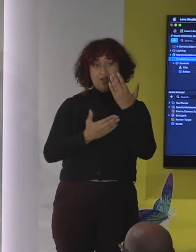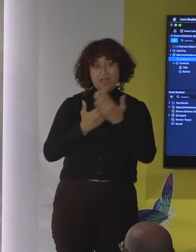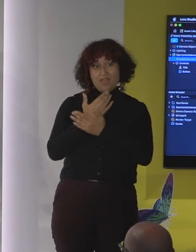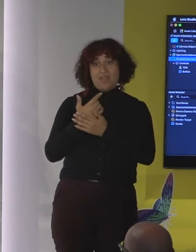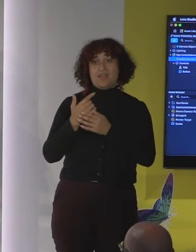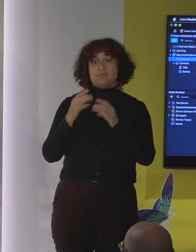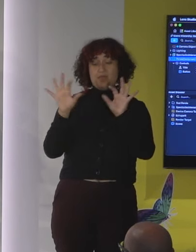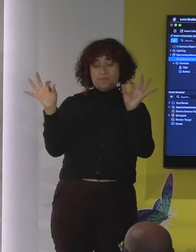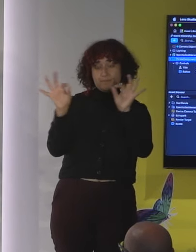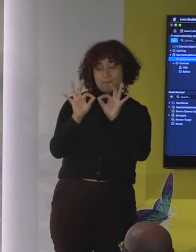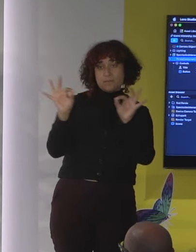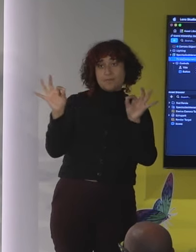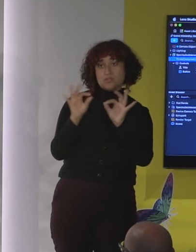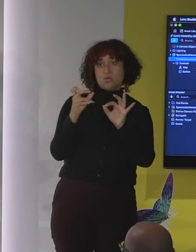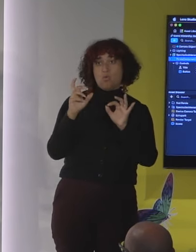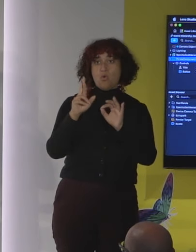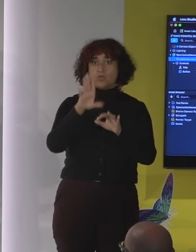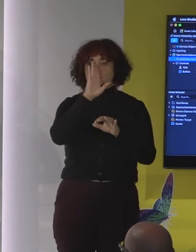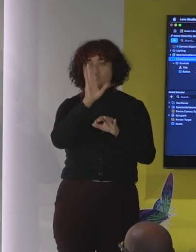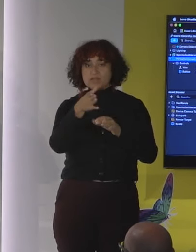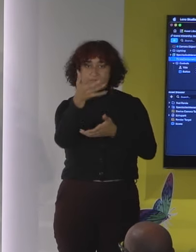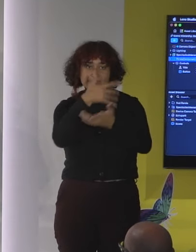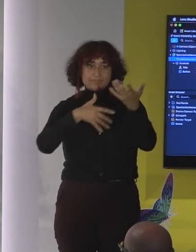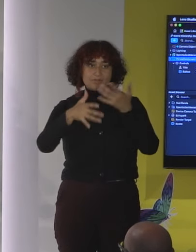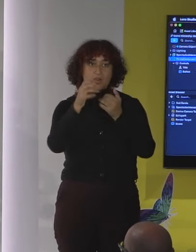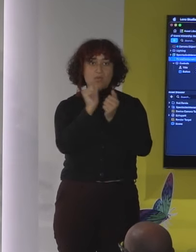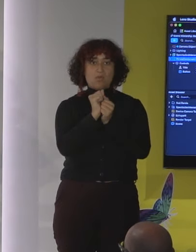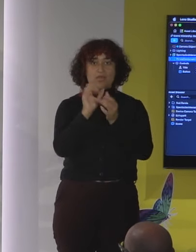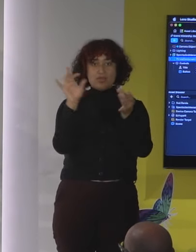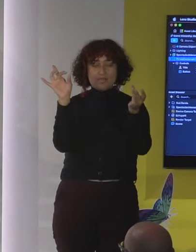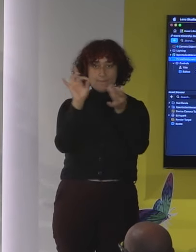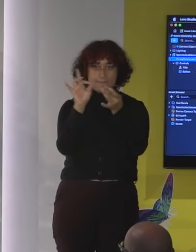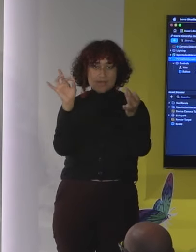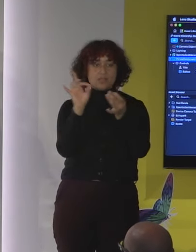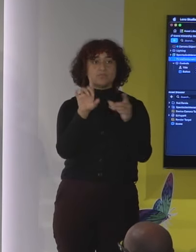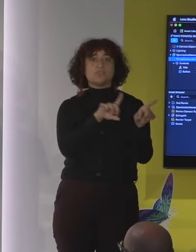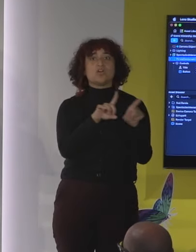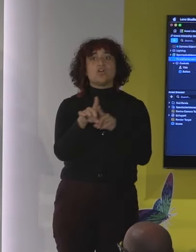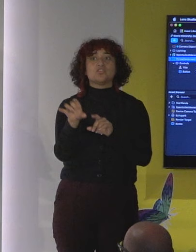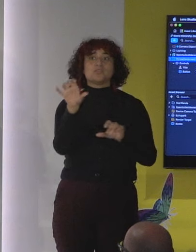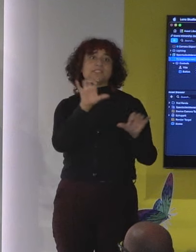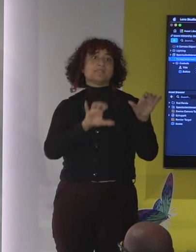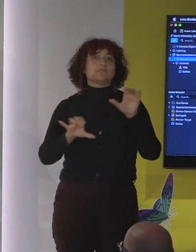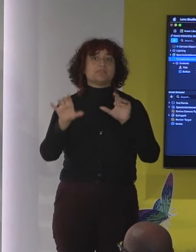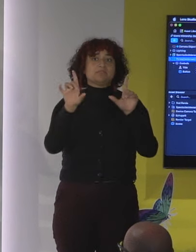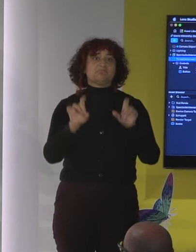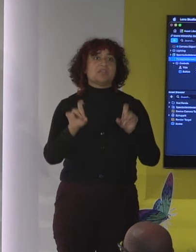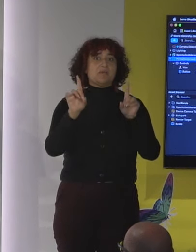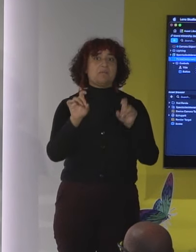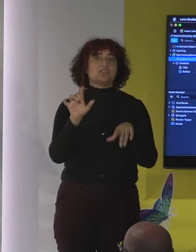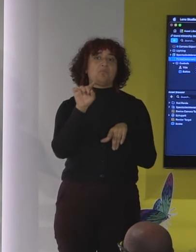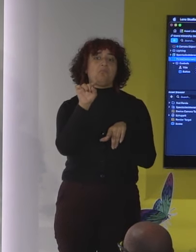or if they're directly interacting with it with pinch, there's also experimental poke as well, which we're gonna continue to improve.